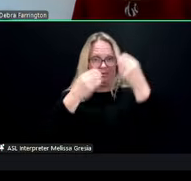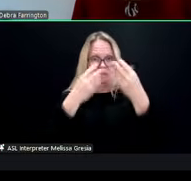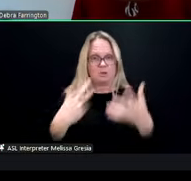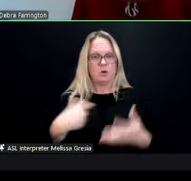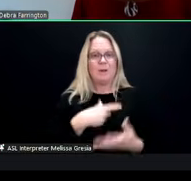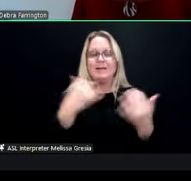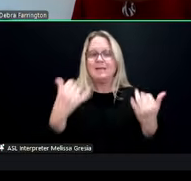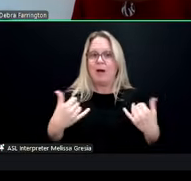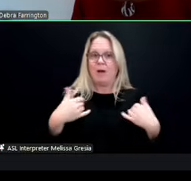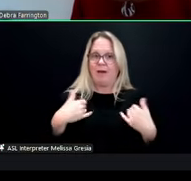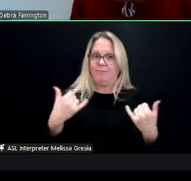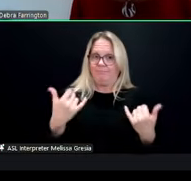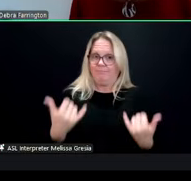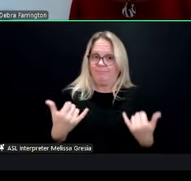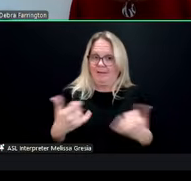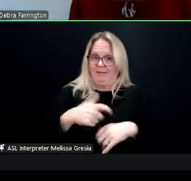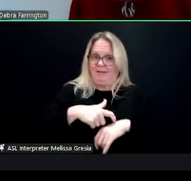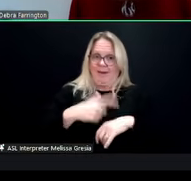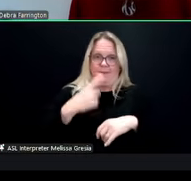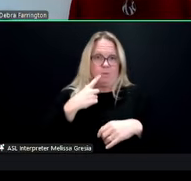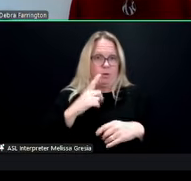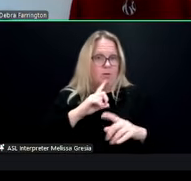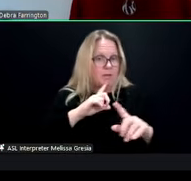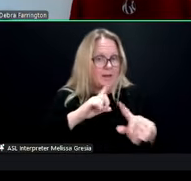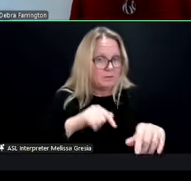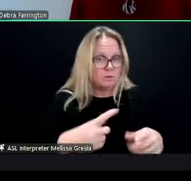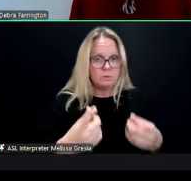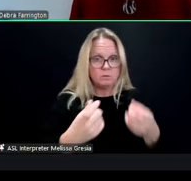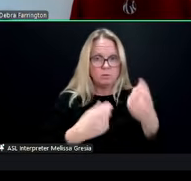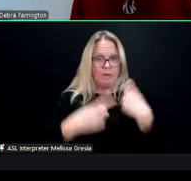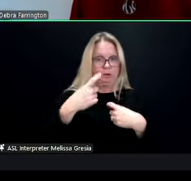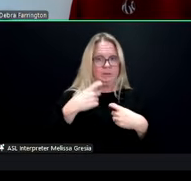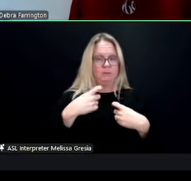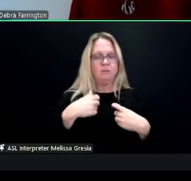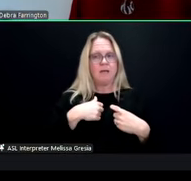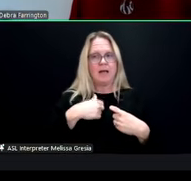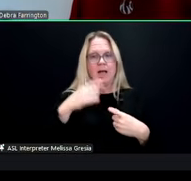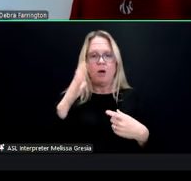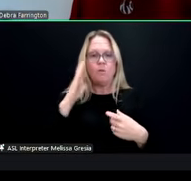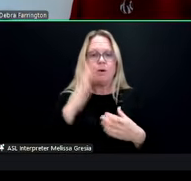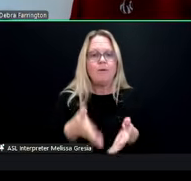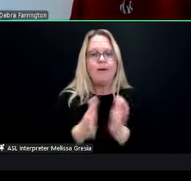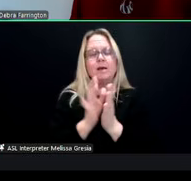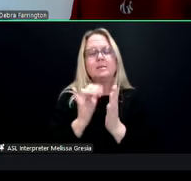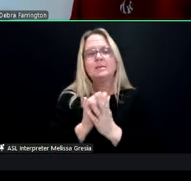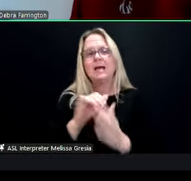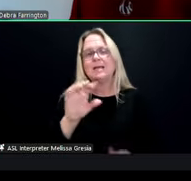time to do questions and answers and I would um ask that Heather Strickland, who's our director